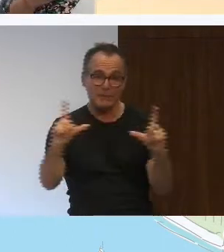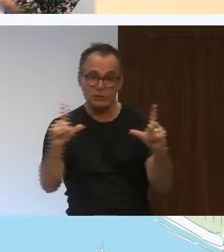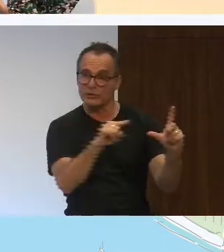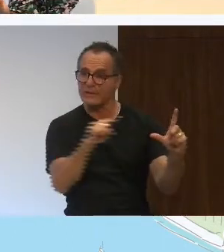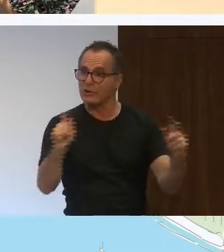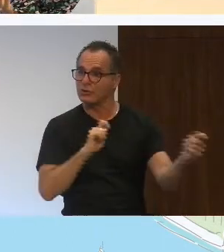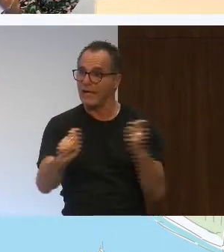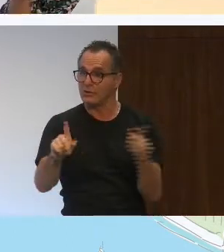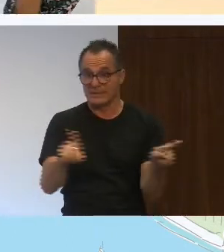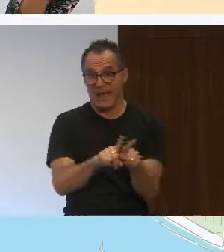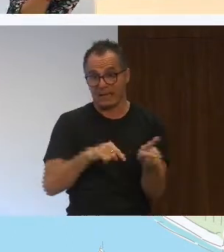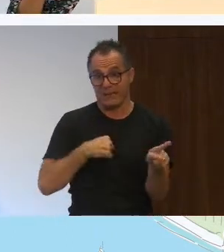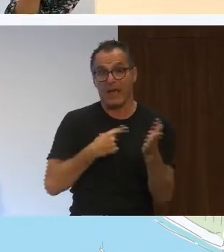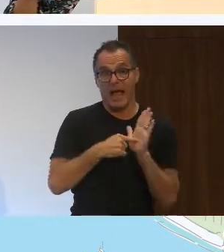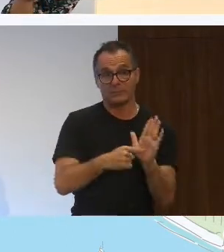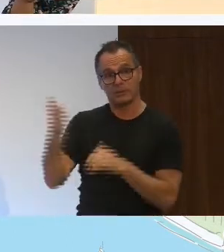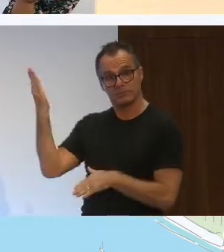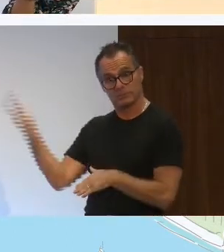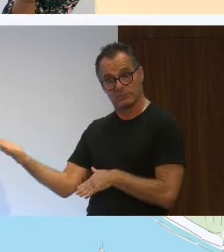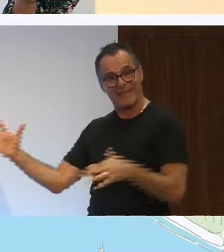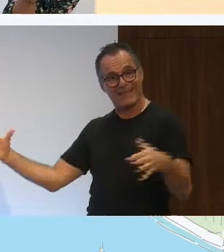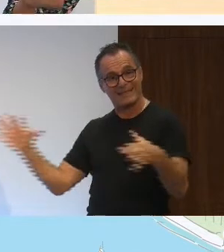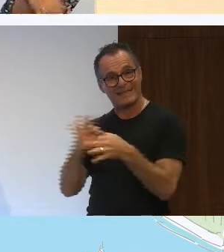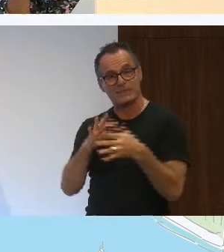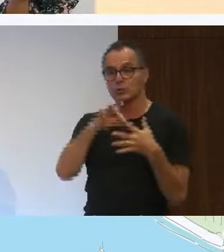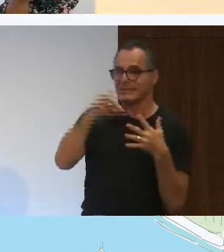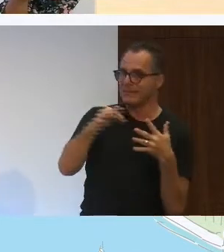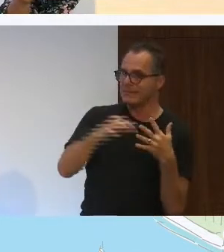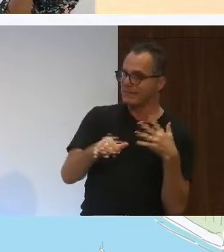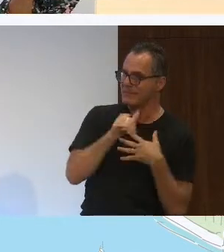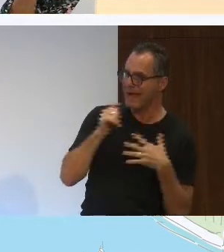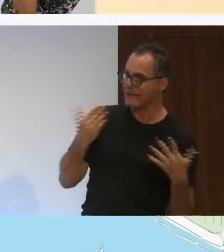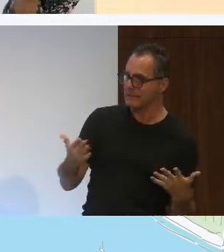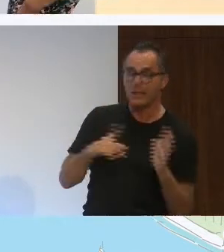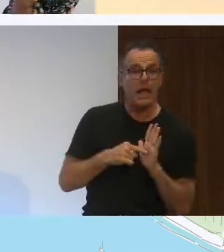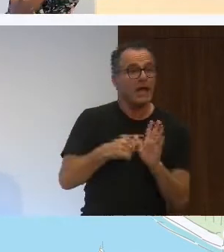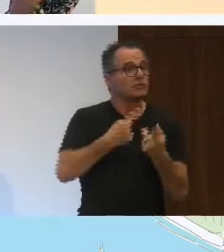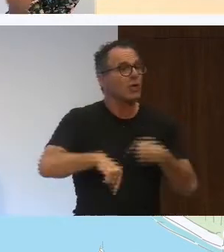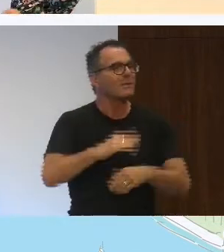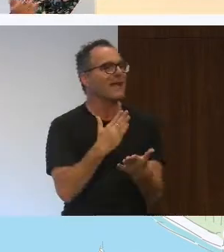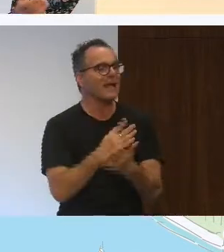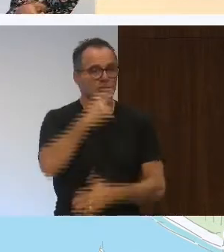like what I show here that correlates with those symptoms nicely and show us that actually the brain is mediating these changes